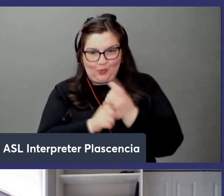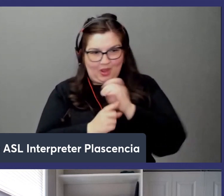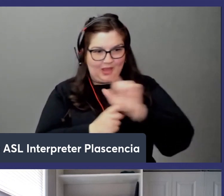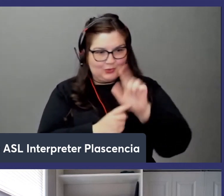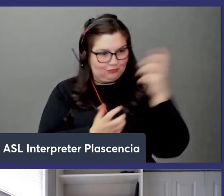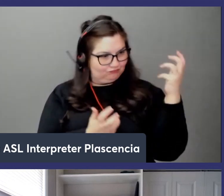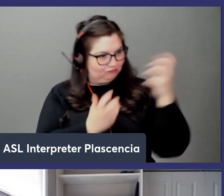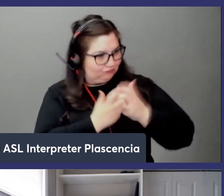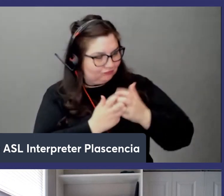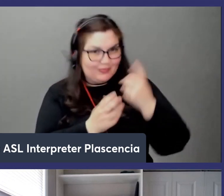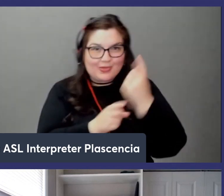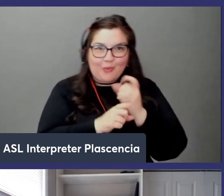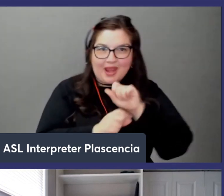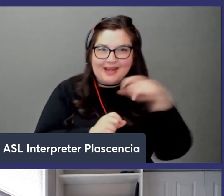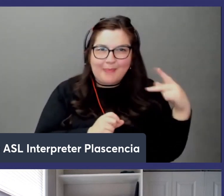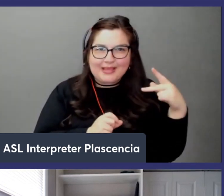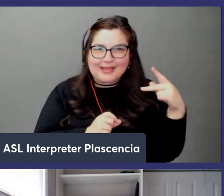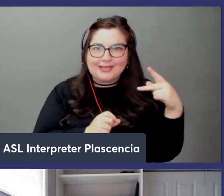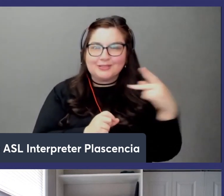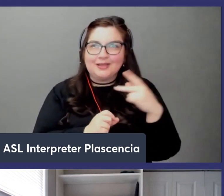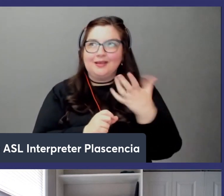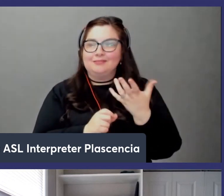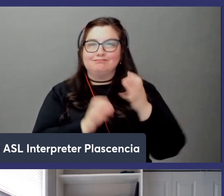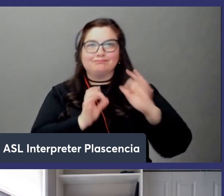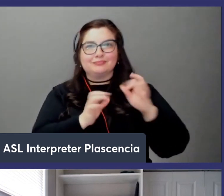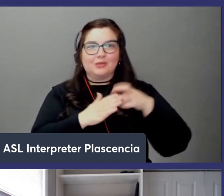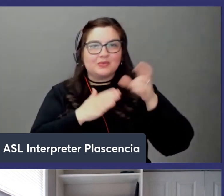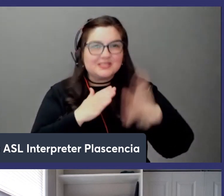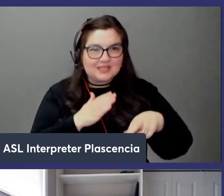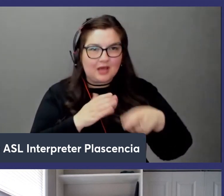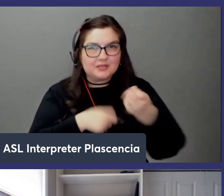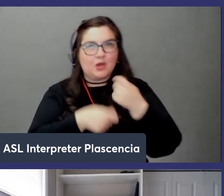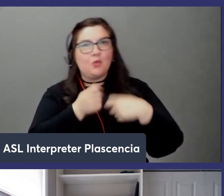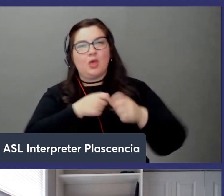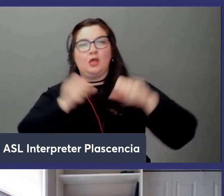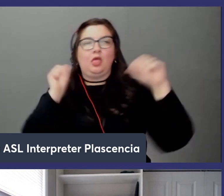and get better results without just throwing more CPU, more memory.